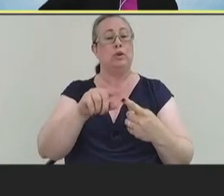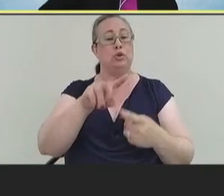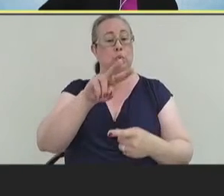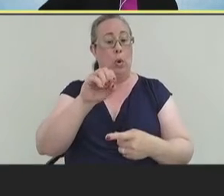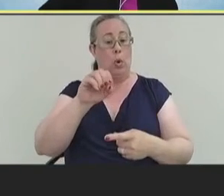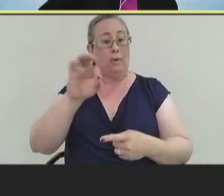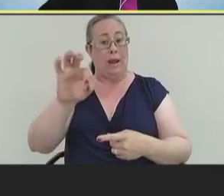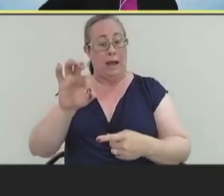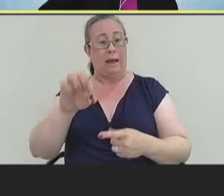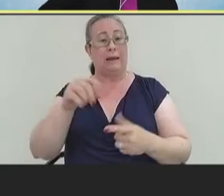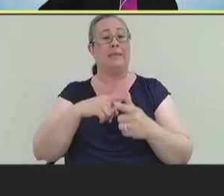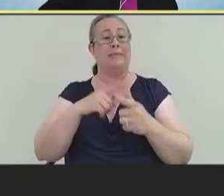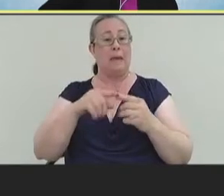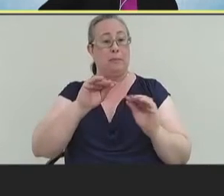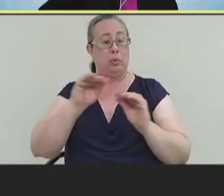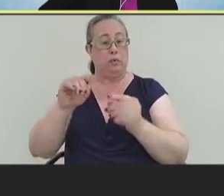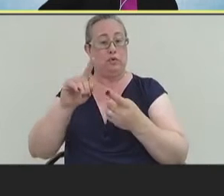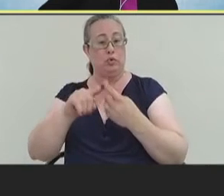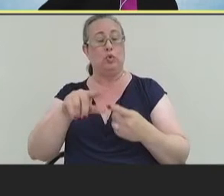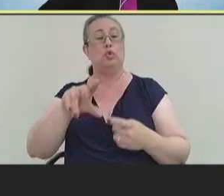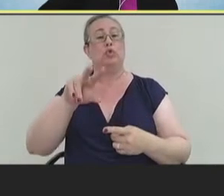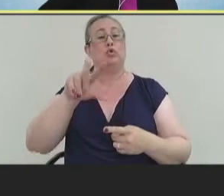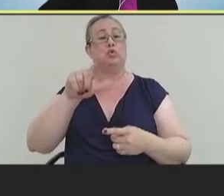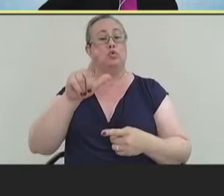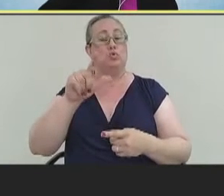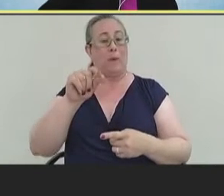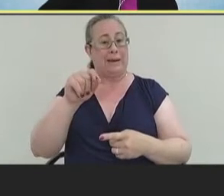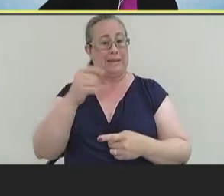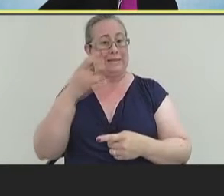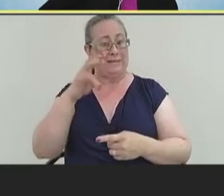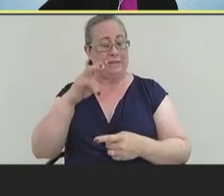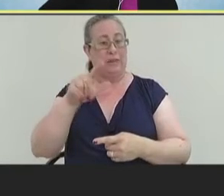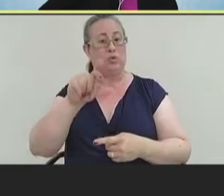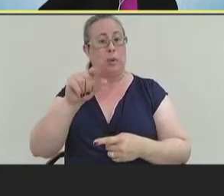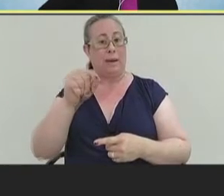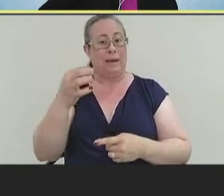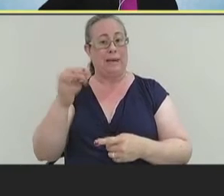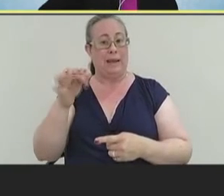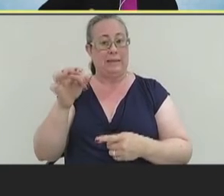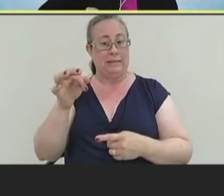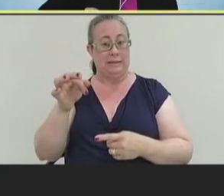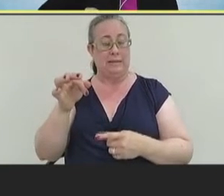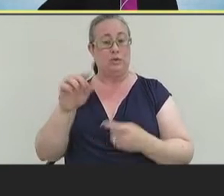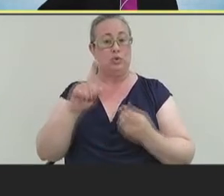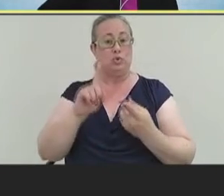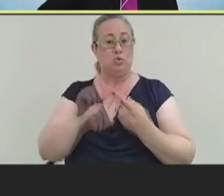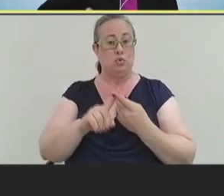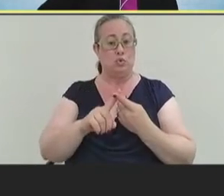then moving into 2017 through 2019, where we were preparing to possibly respond to